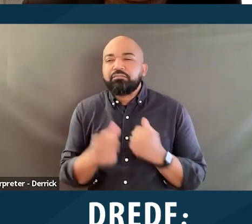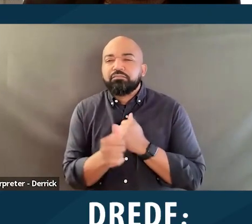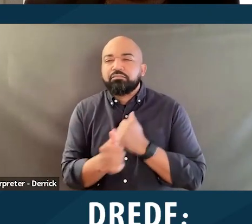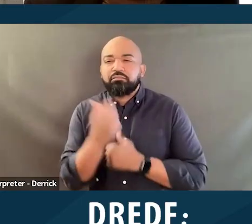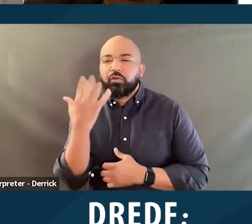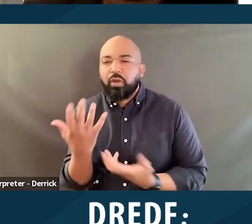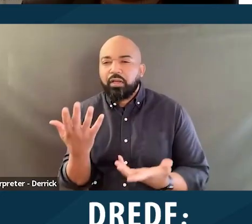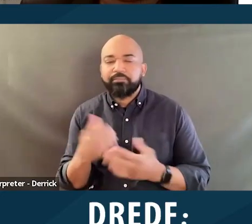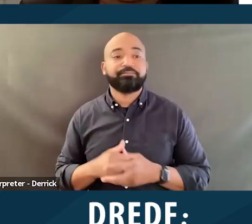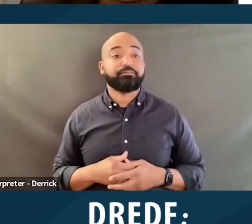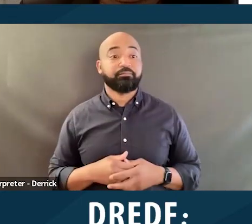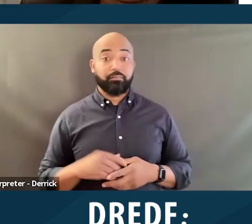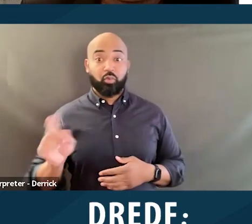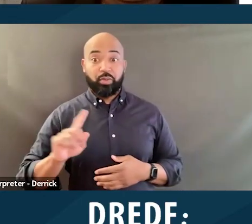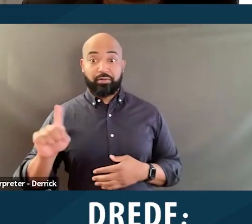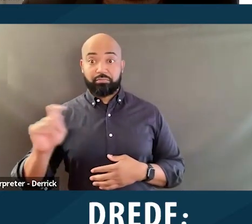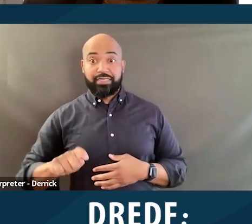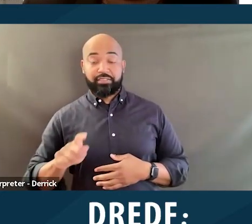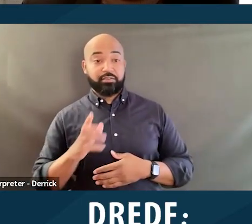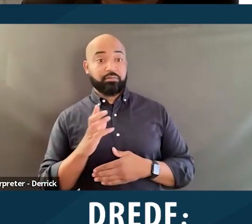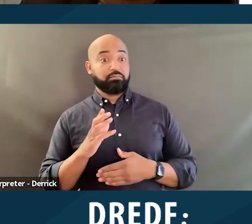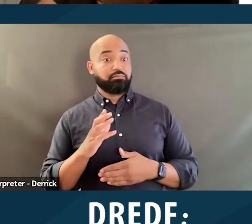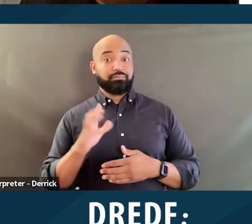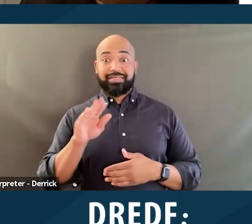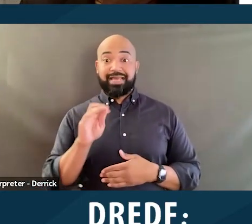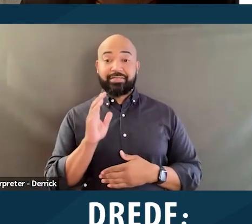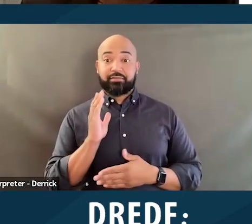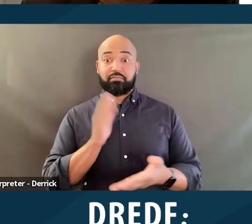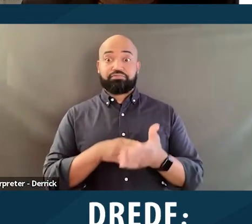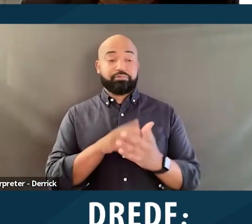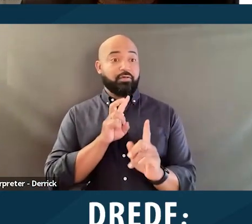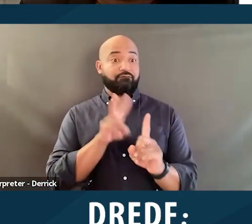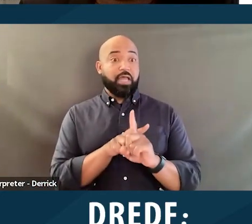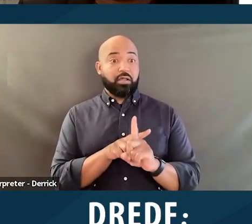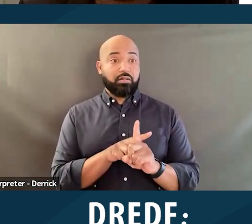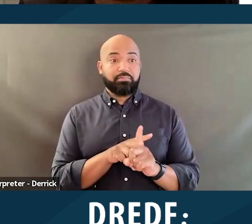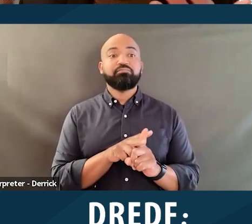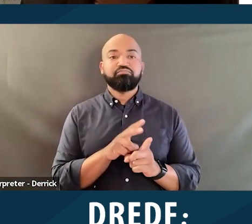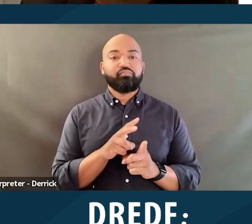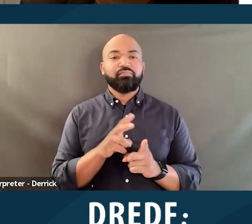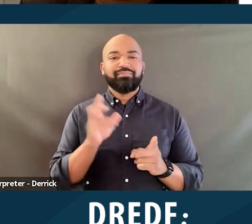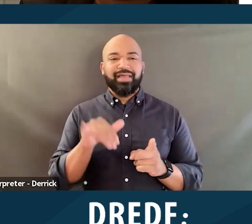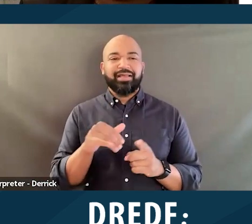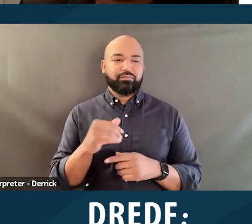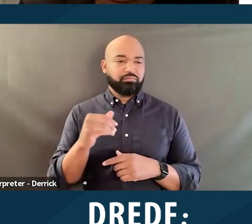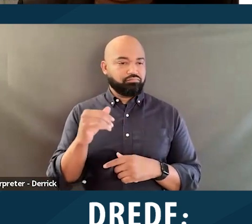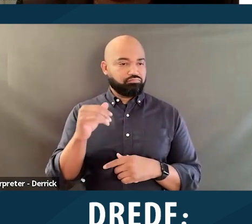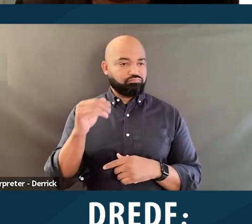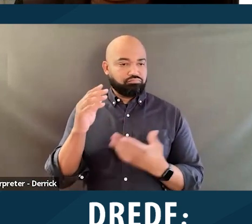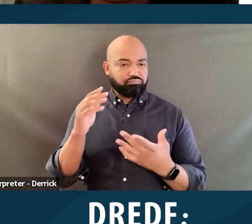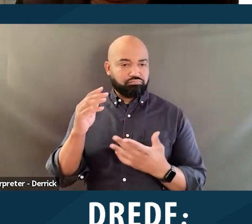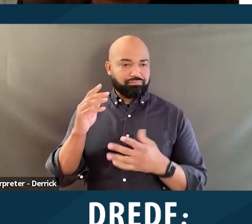So, why is this so dangerous? Texas, the part of Texas where they filed the case